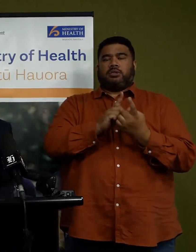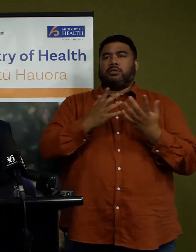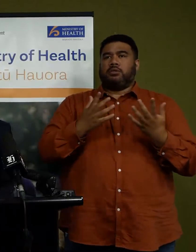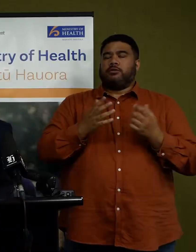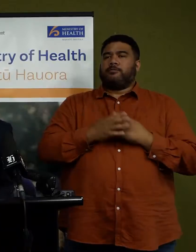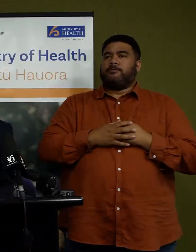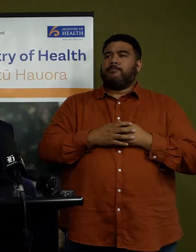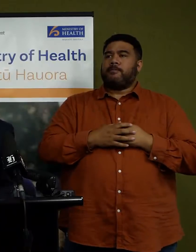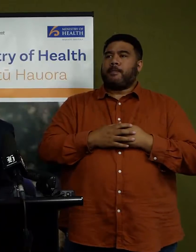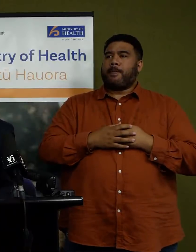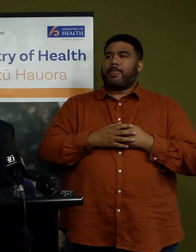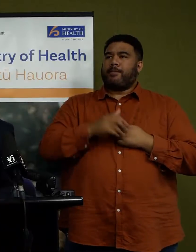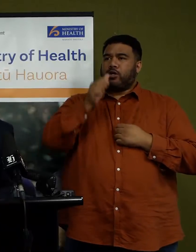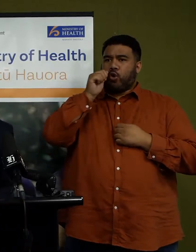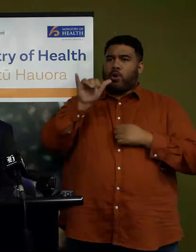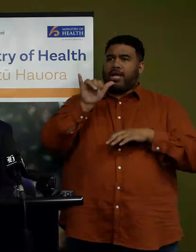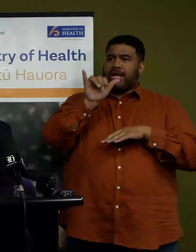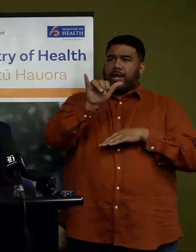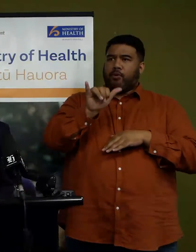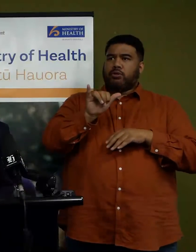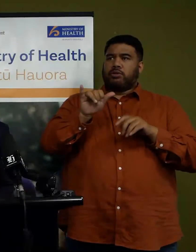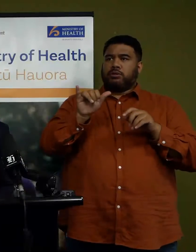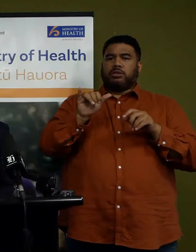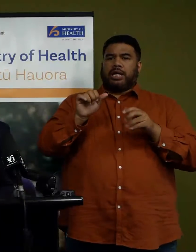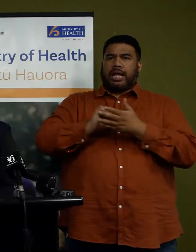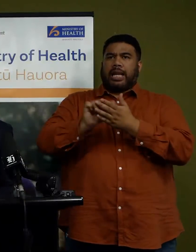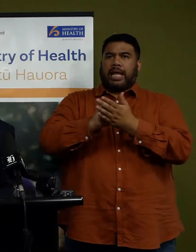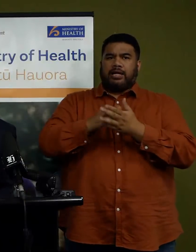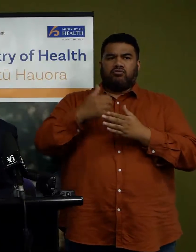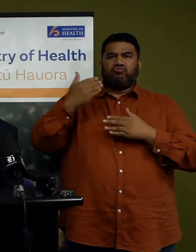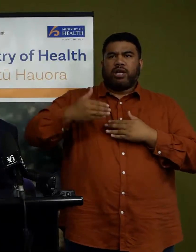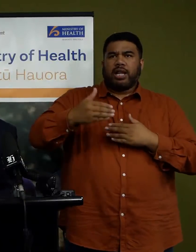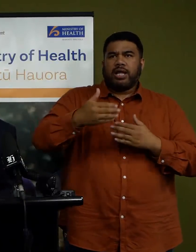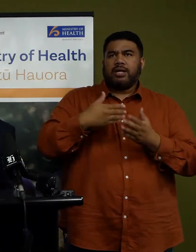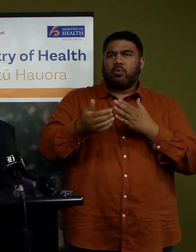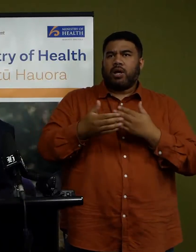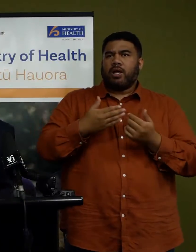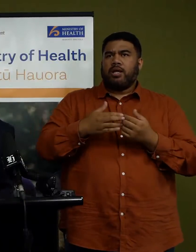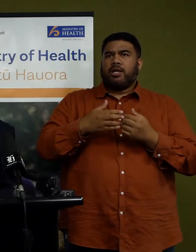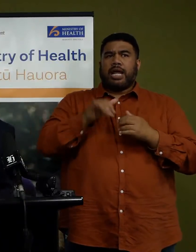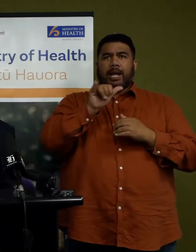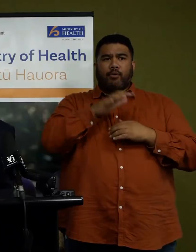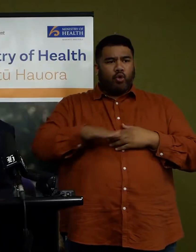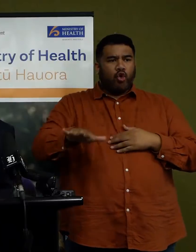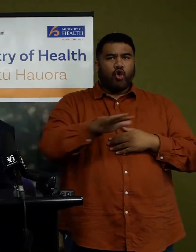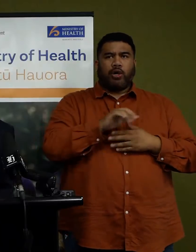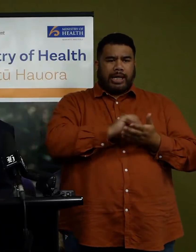have very regular and rigid cleaning regimes. So we basically, given that information of close contact,